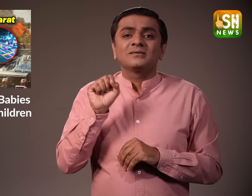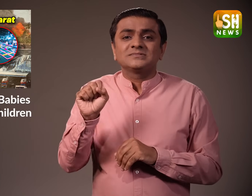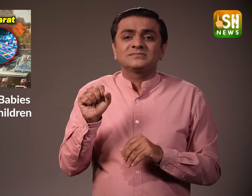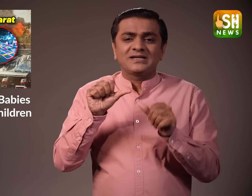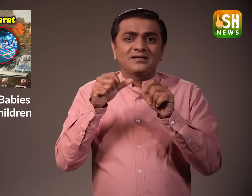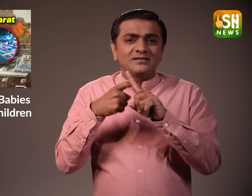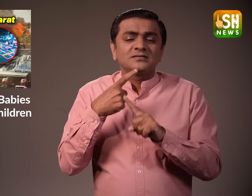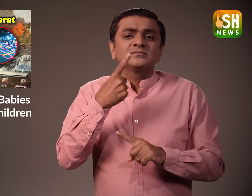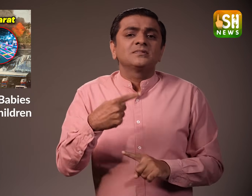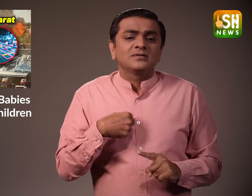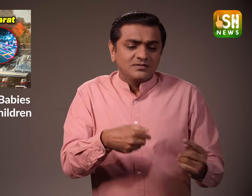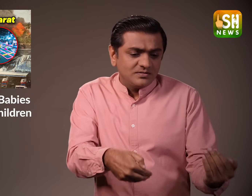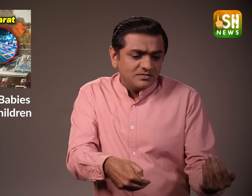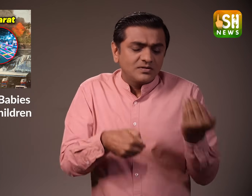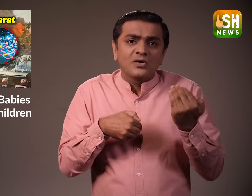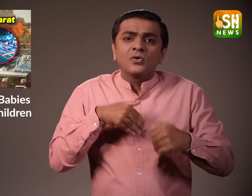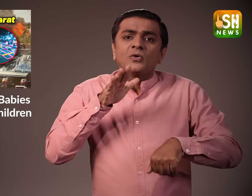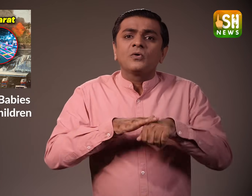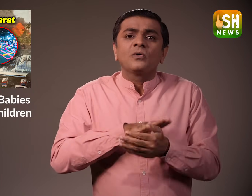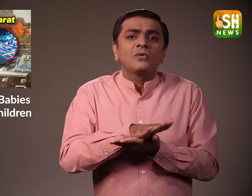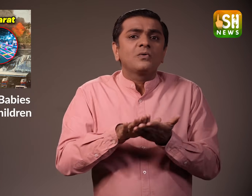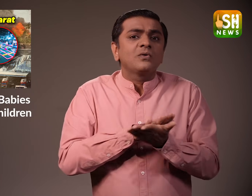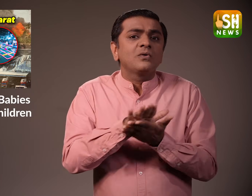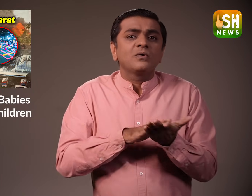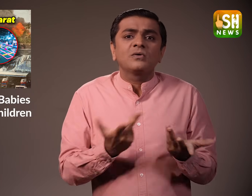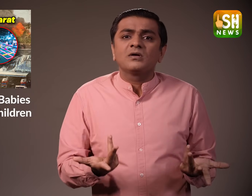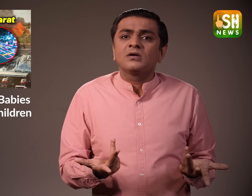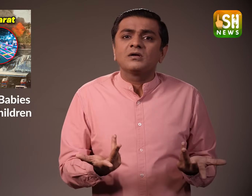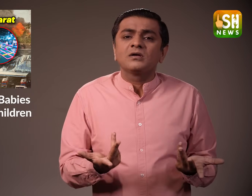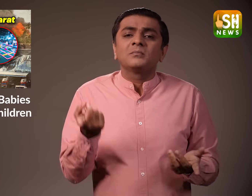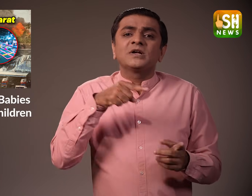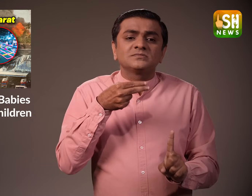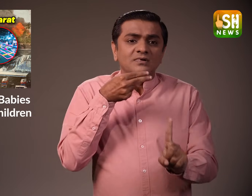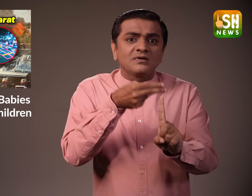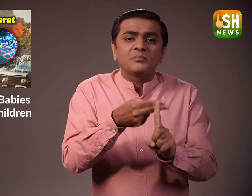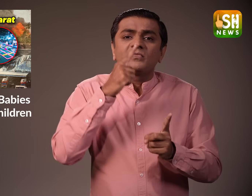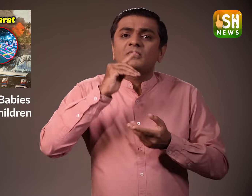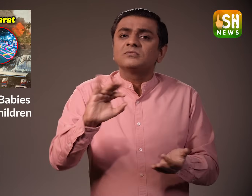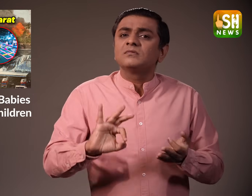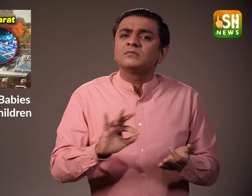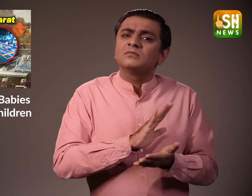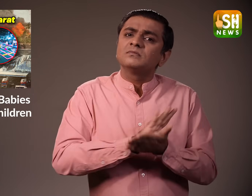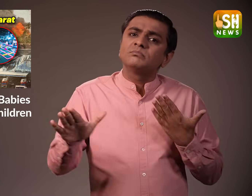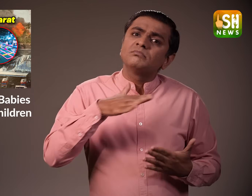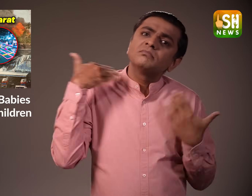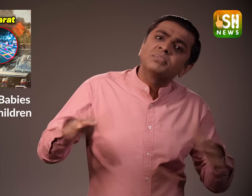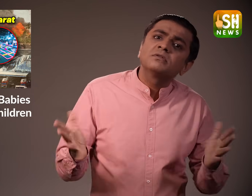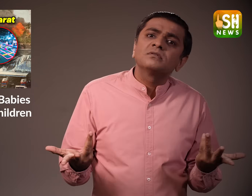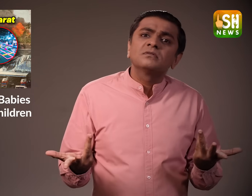Anjar said that he had never held his daughter in his arms and hadn't named her as well.